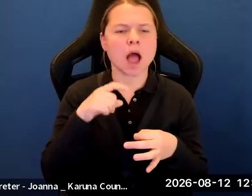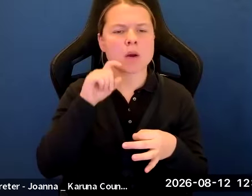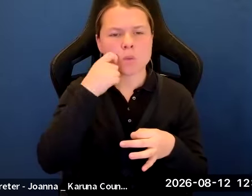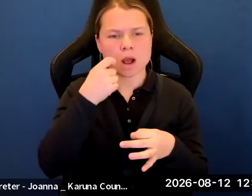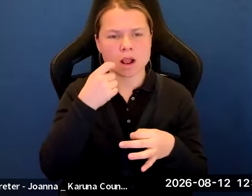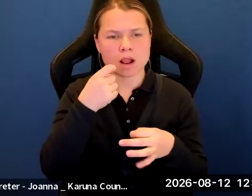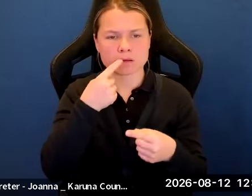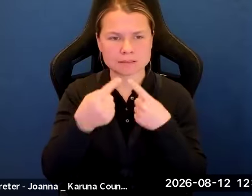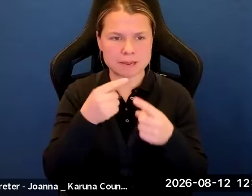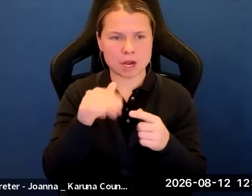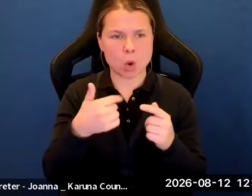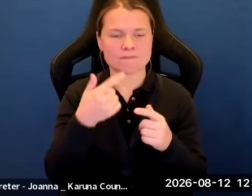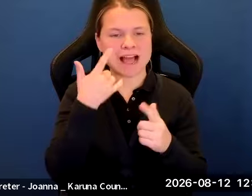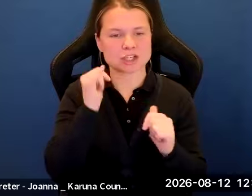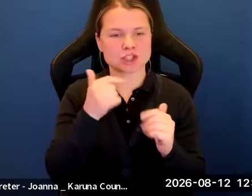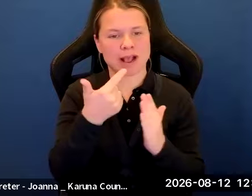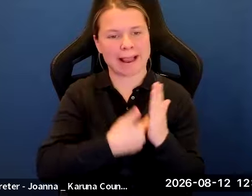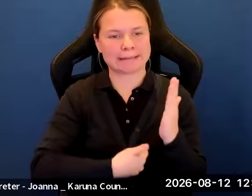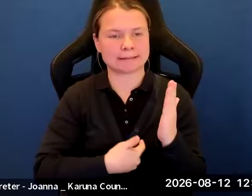before we take a break and go to questions I just want to